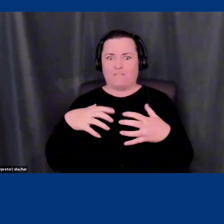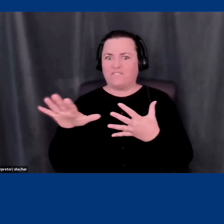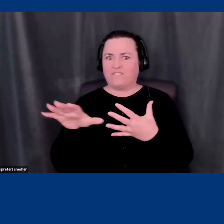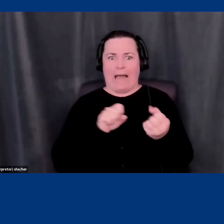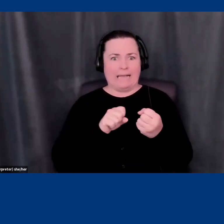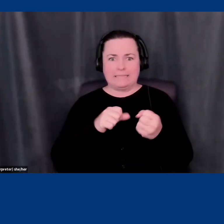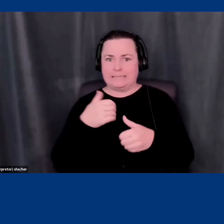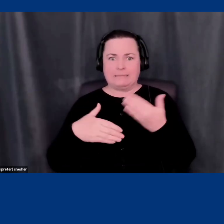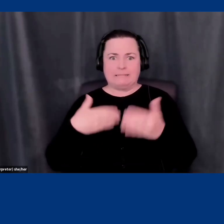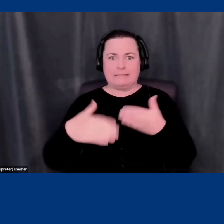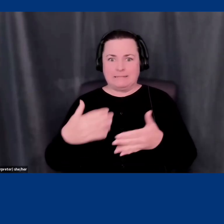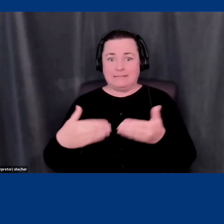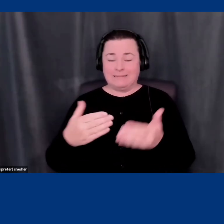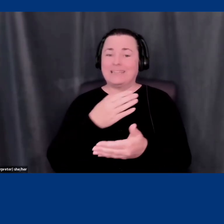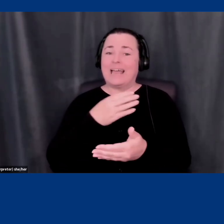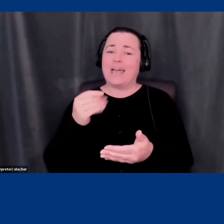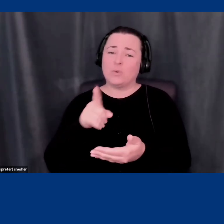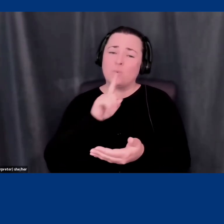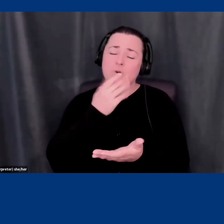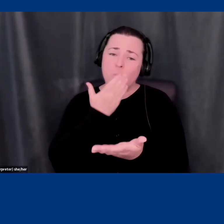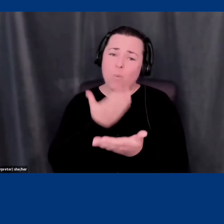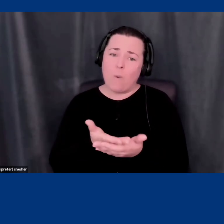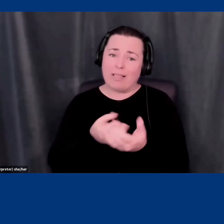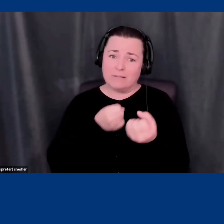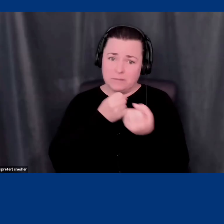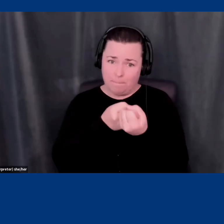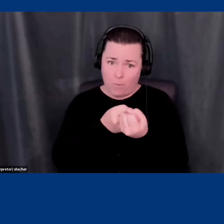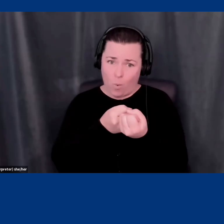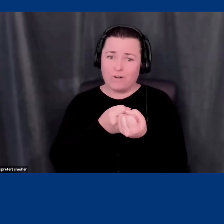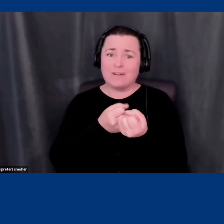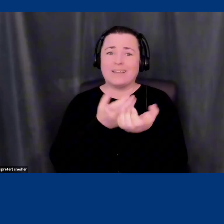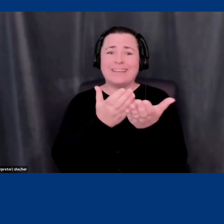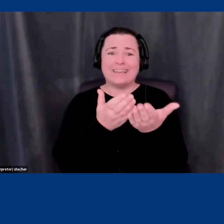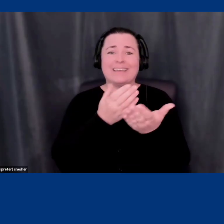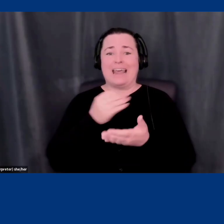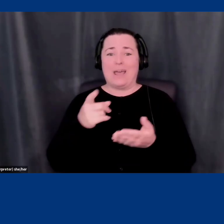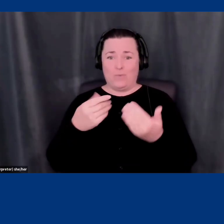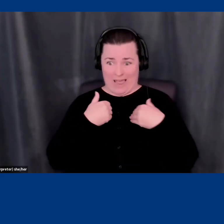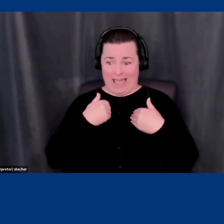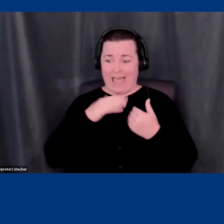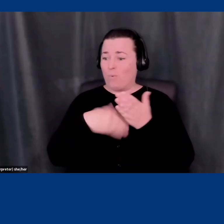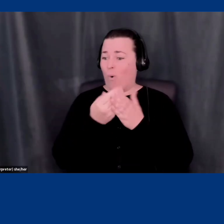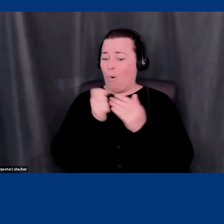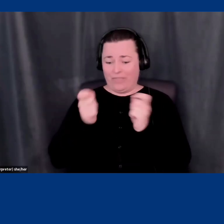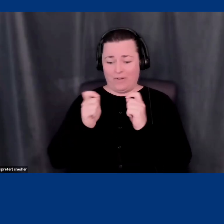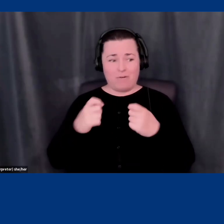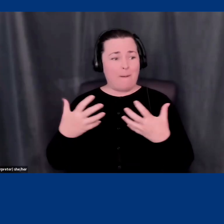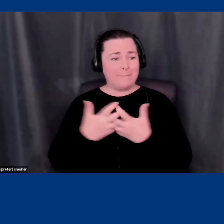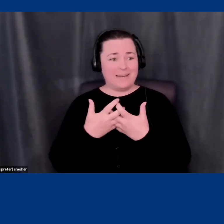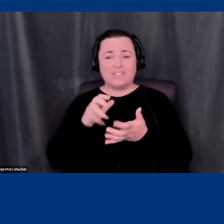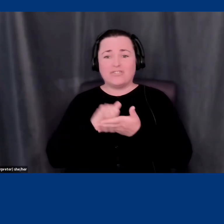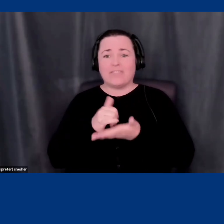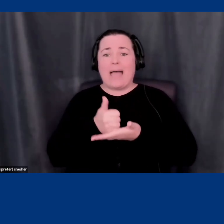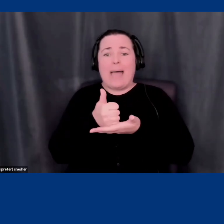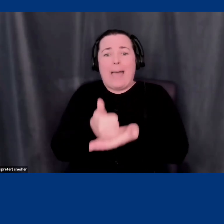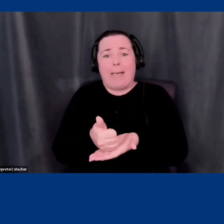You were well supported and you had accommodations that were were helpful for you. Is there